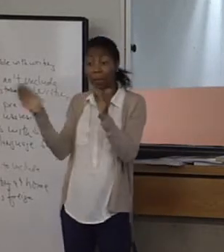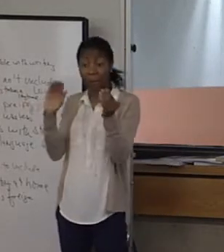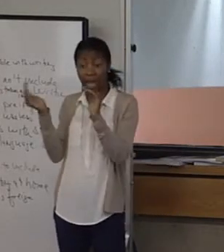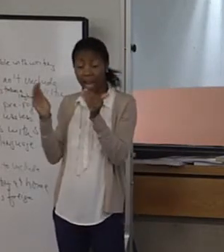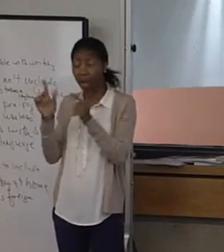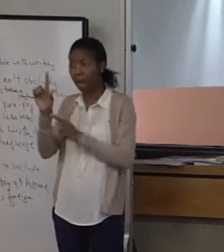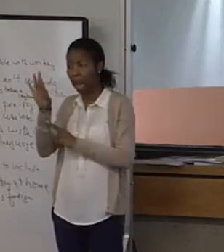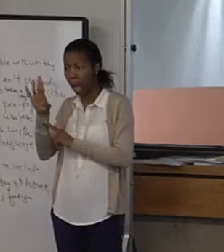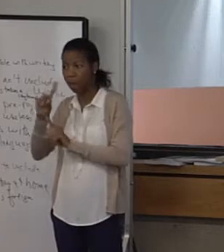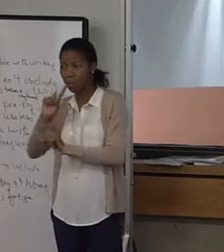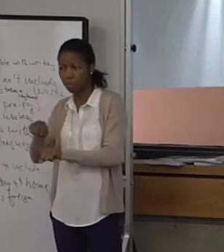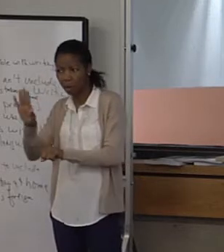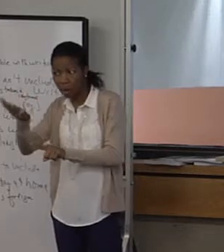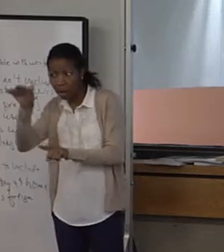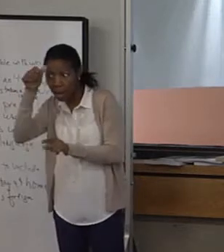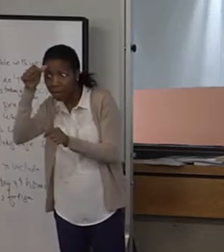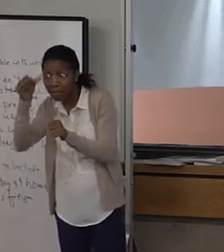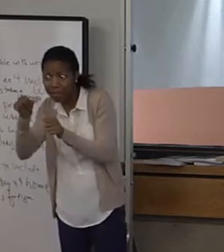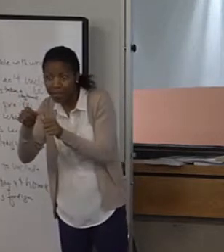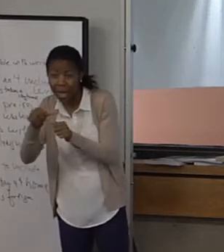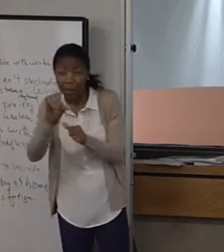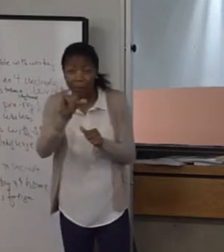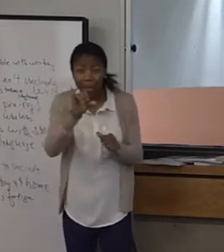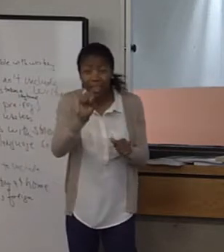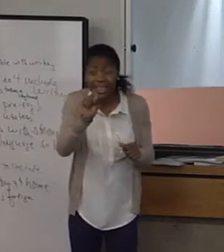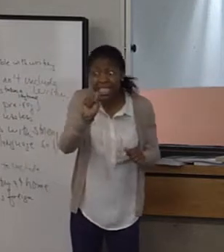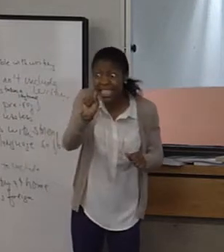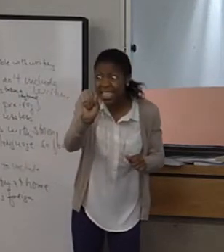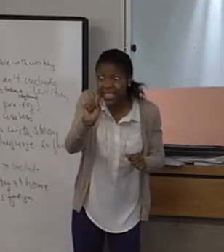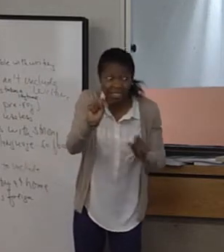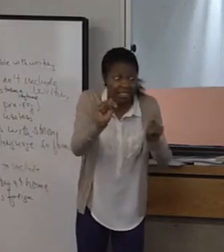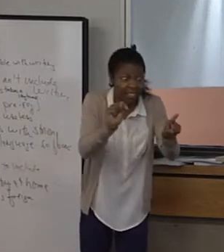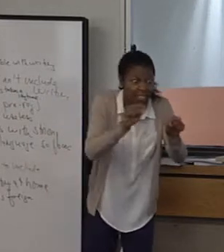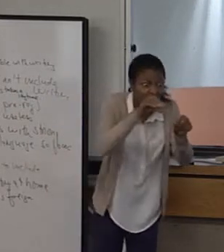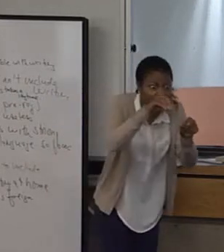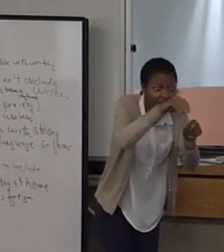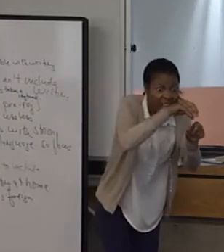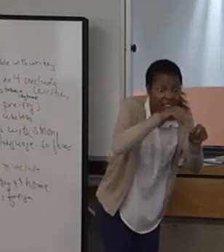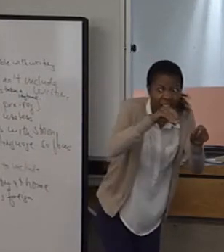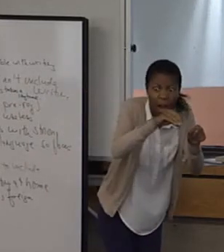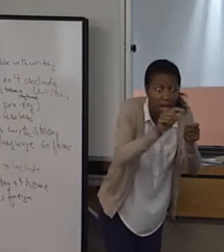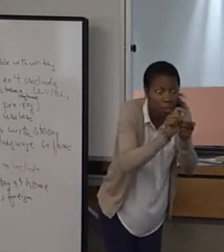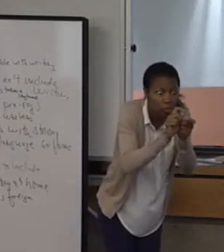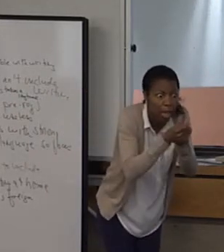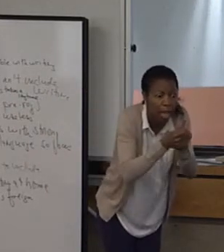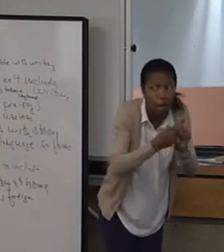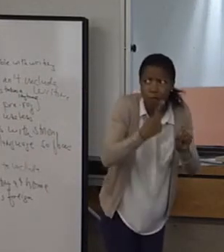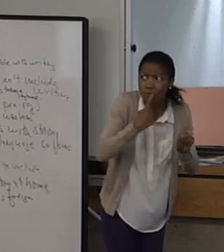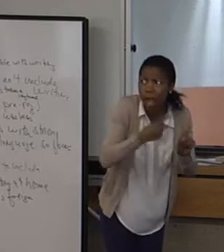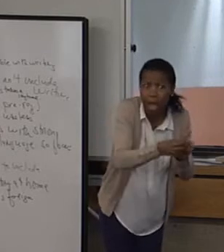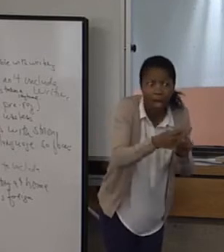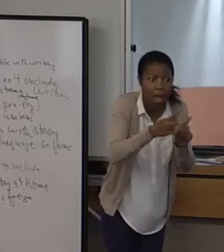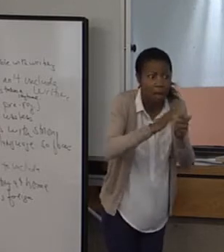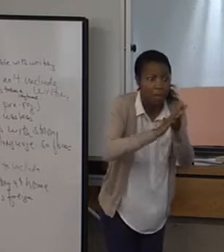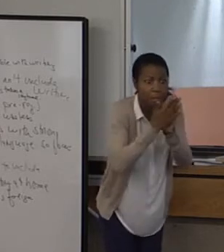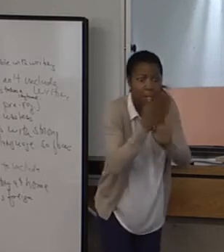when those yeast granules turned red and blue inside the paramecium”?